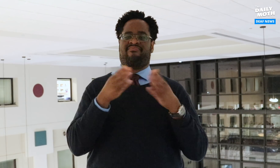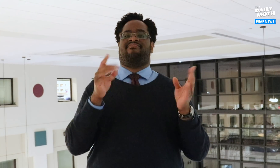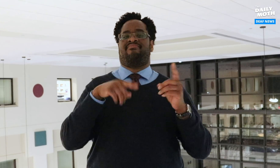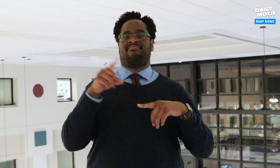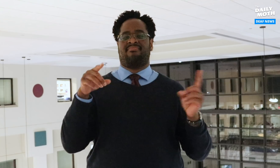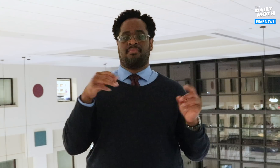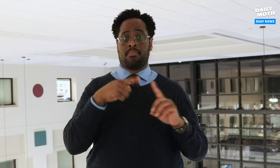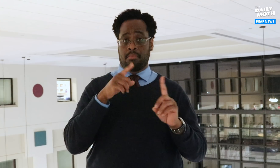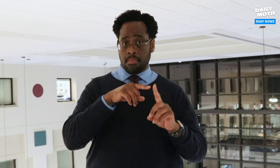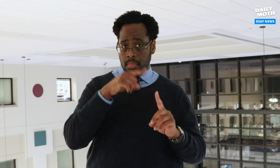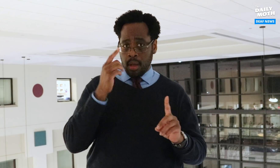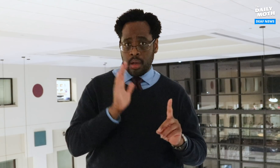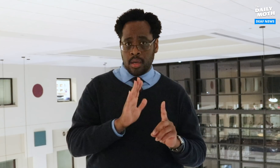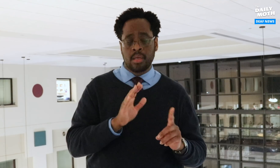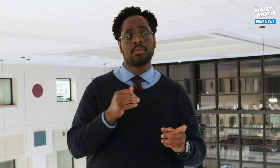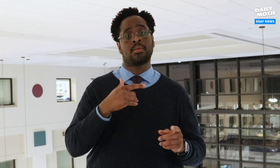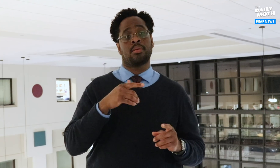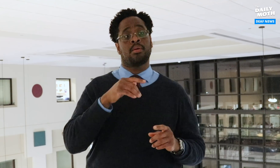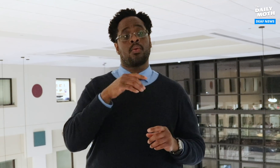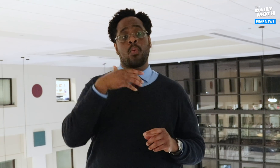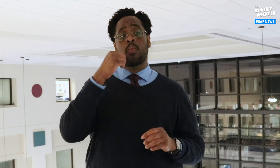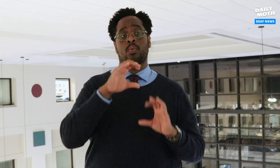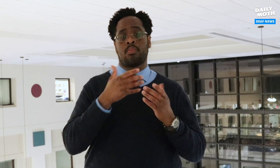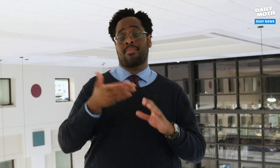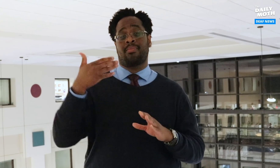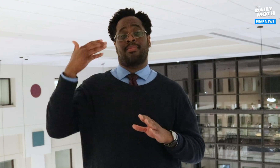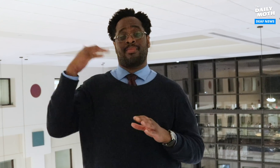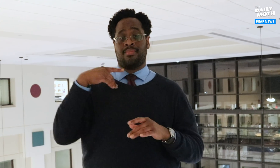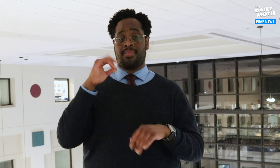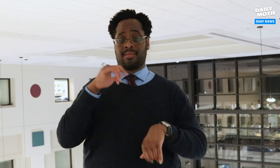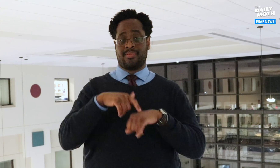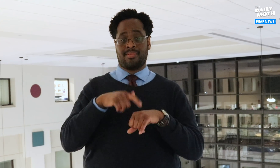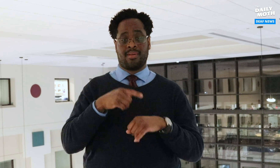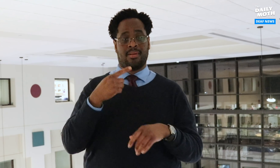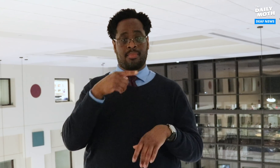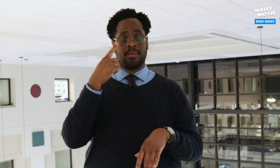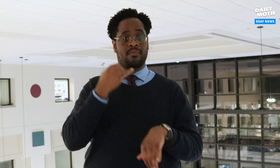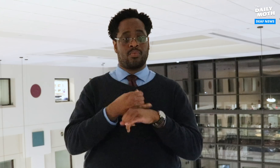Generally, there are variations. Does this apply to Black people? I've seen that older Black Deaf people from the era where